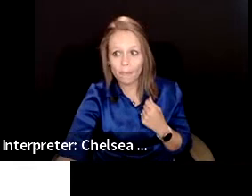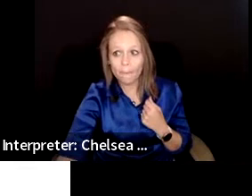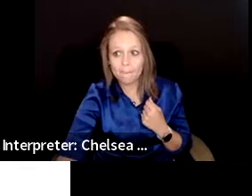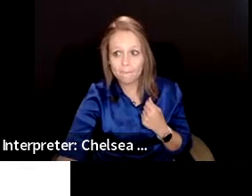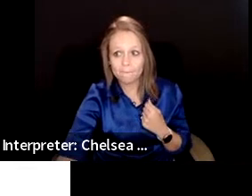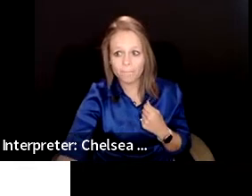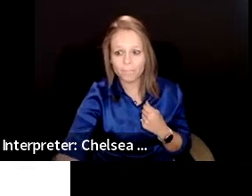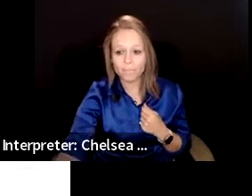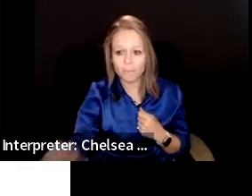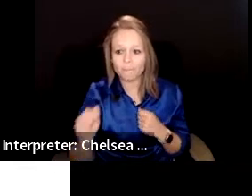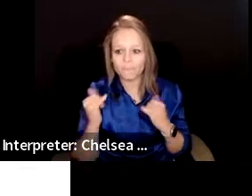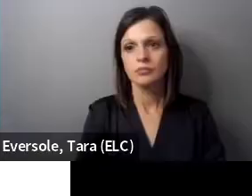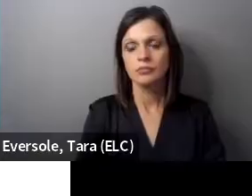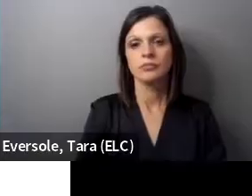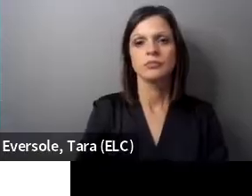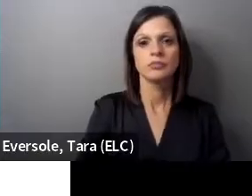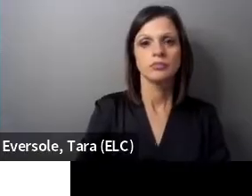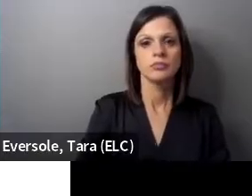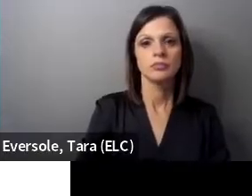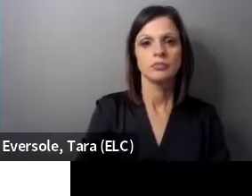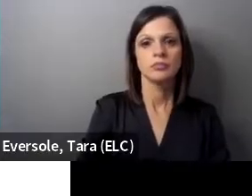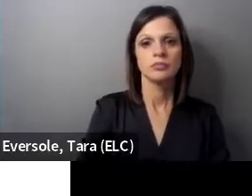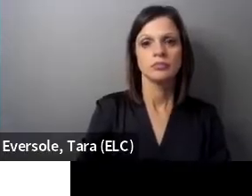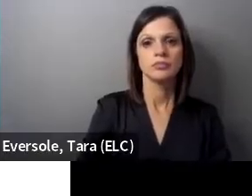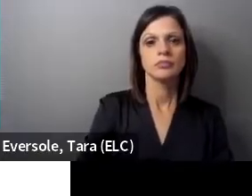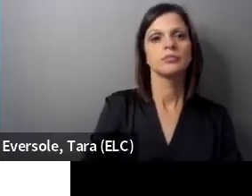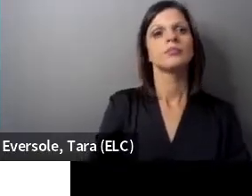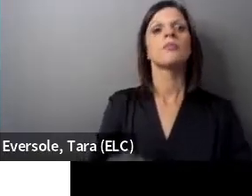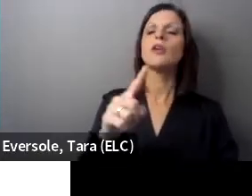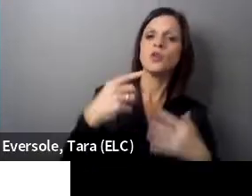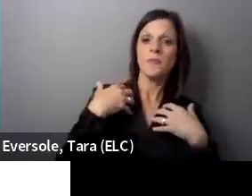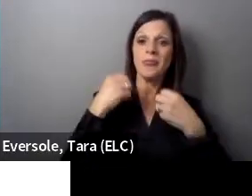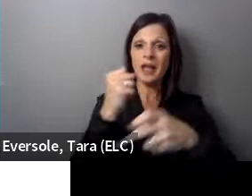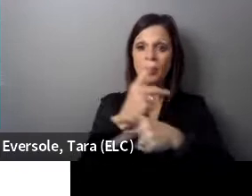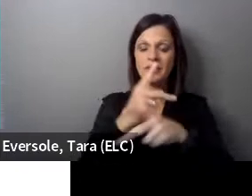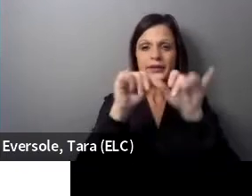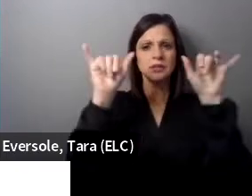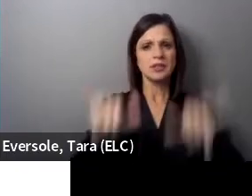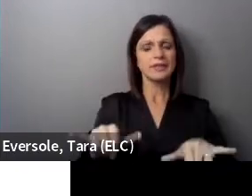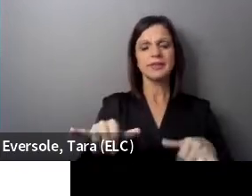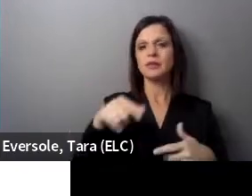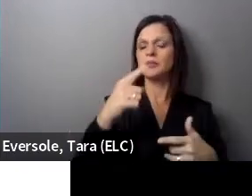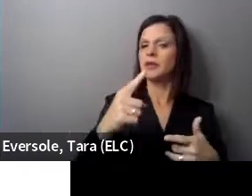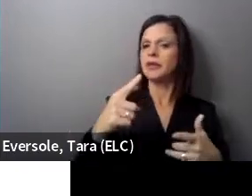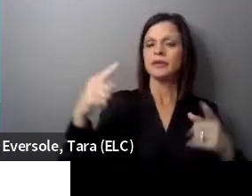When the healthcare system is a result of decades and decades and decades of systems and policies and procedures. Which is exactly what it is meant to be.